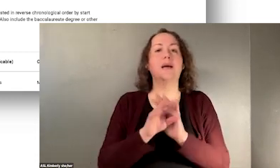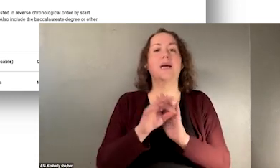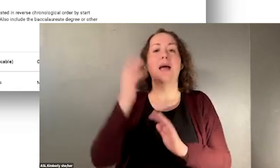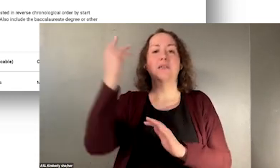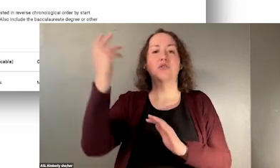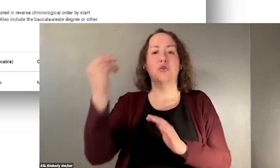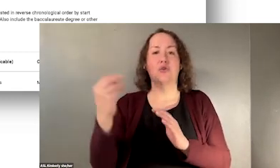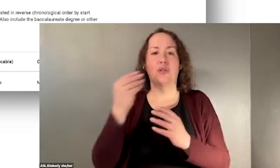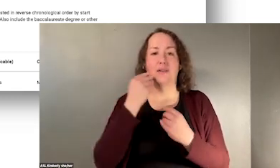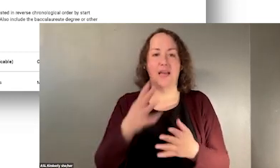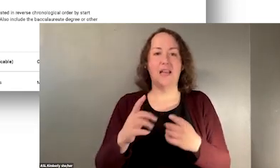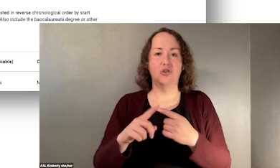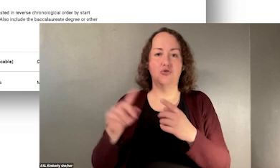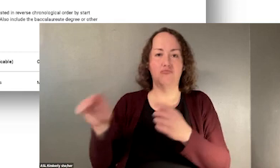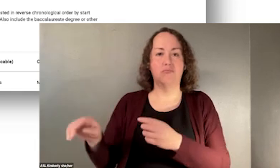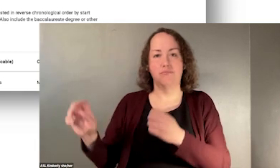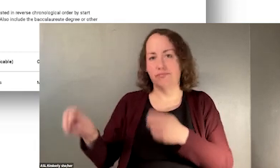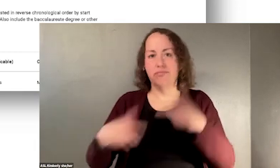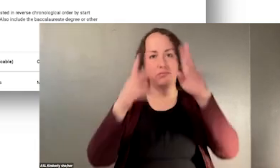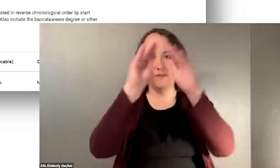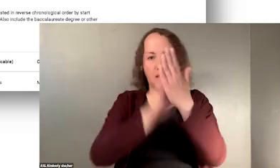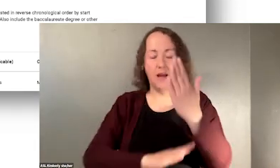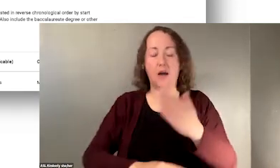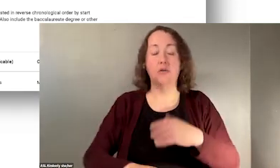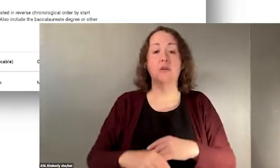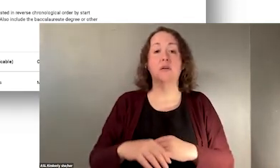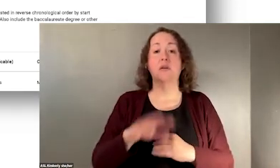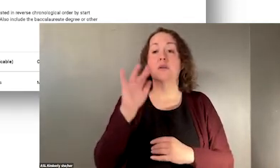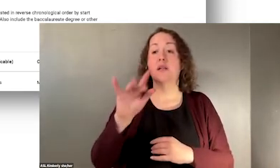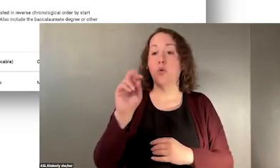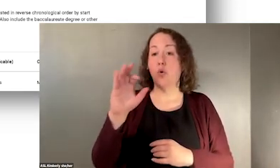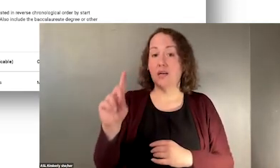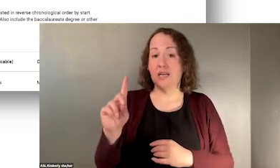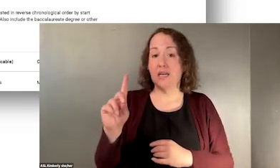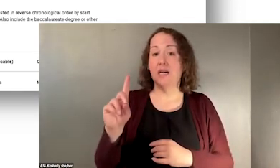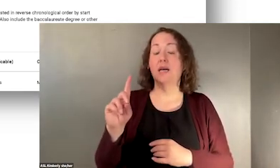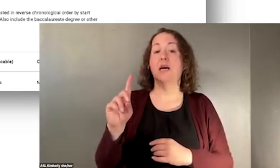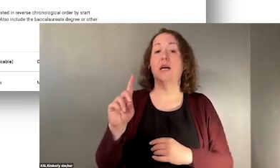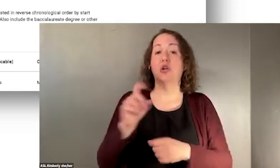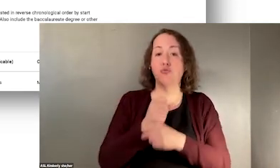If you pick ORCID and say "Create," what the system will do is it will go out,